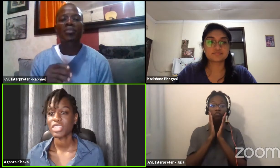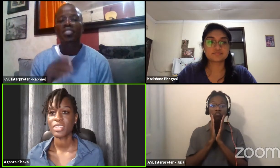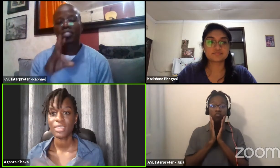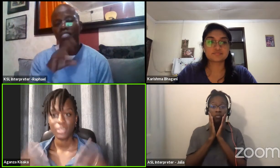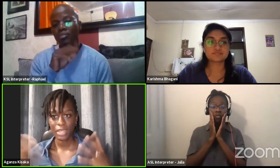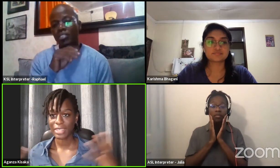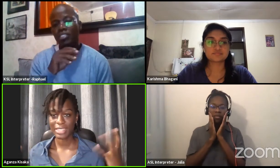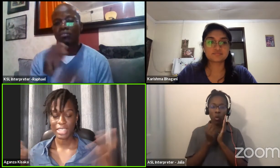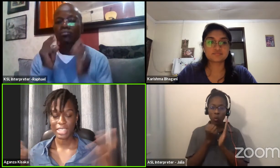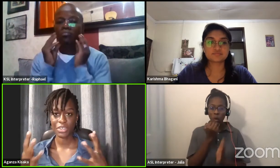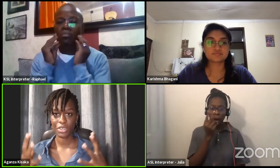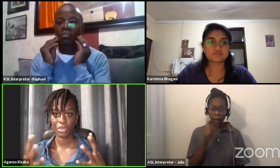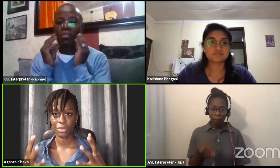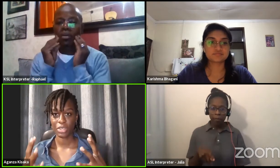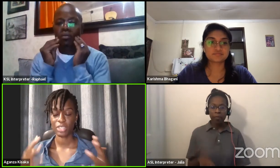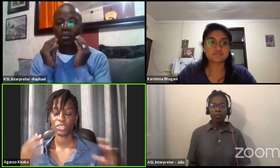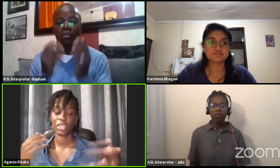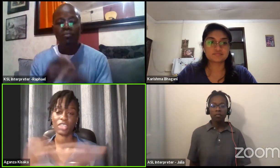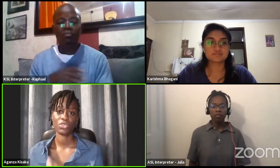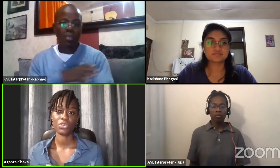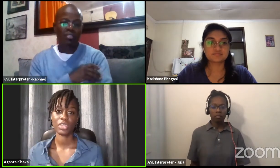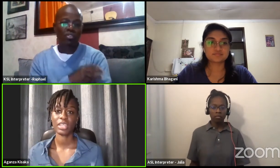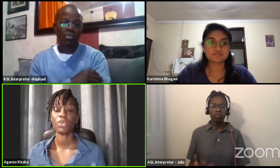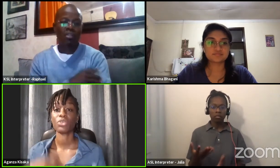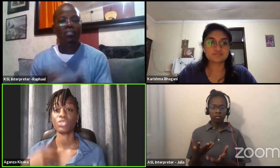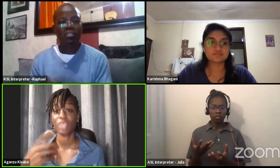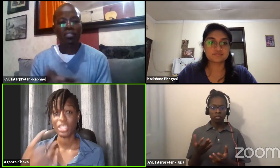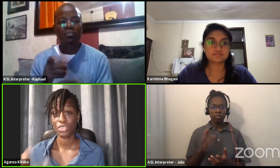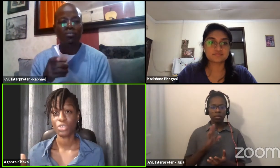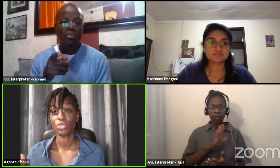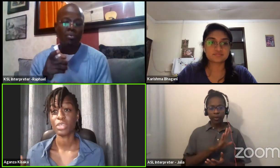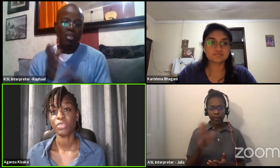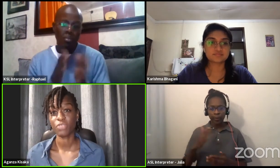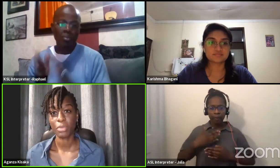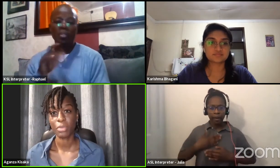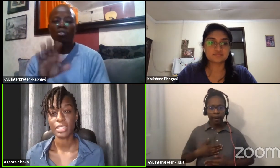just centering your body to get you through the day or to get you through the performance.